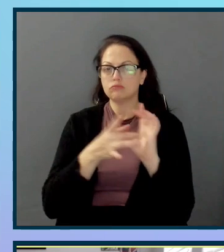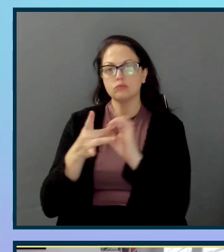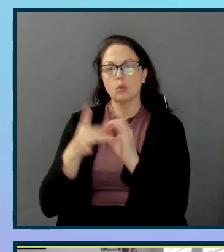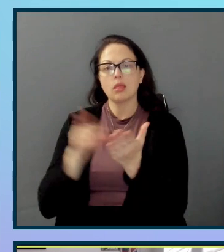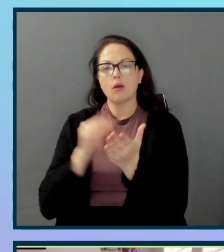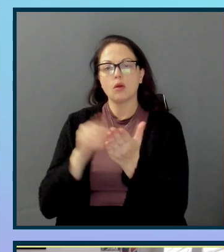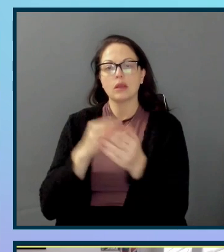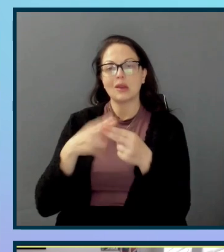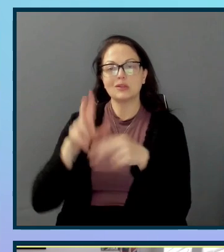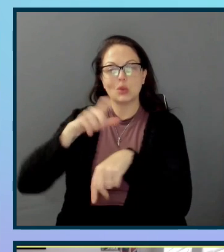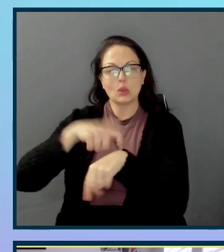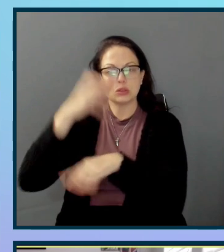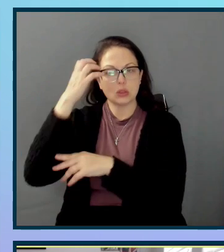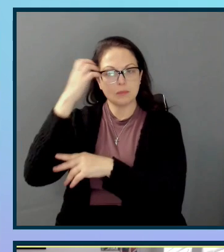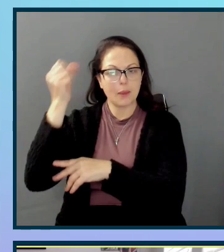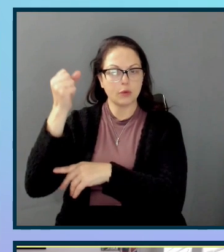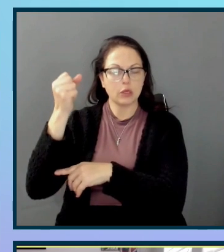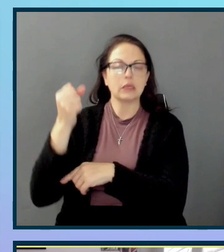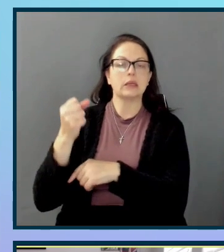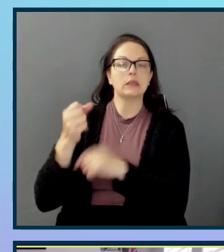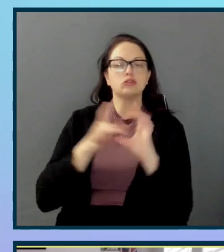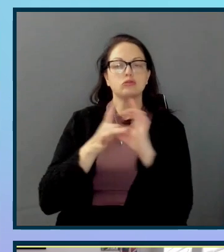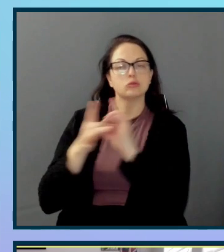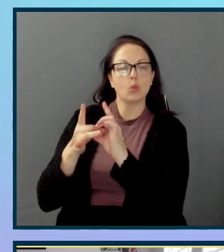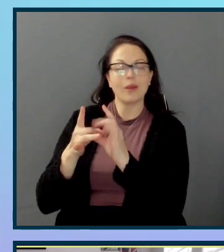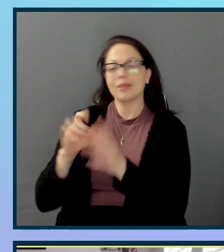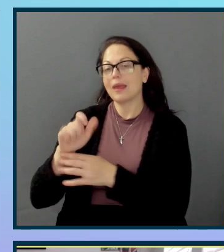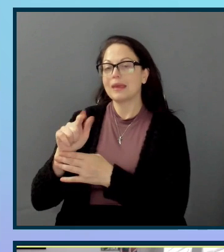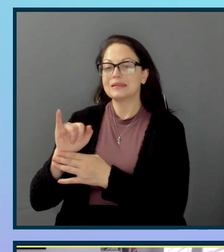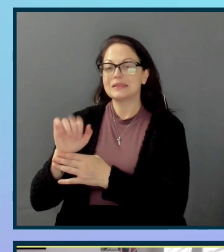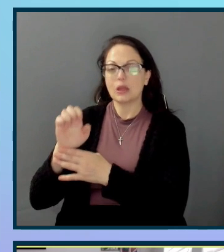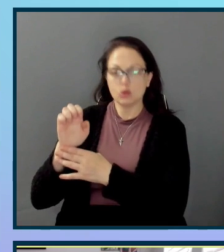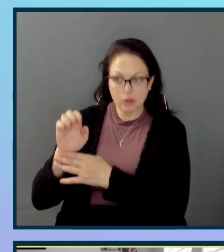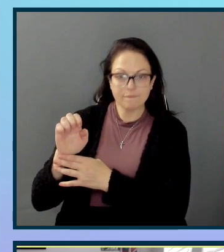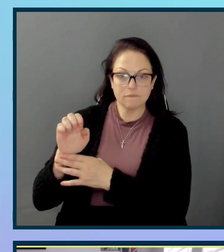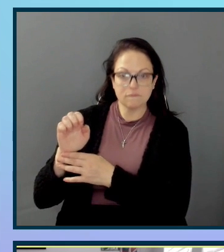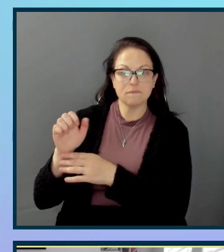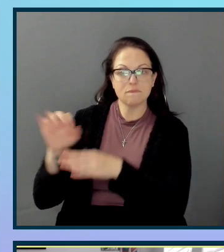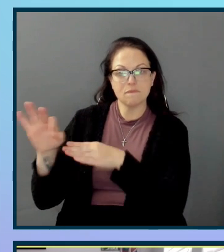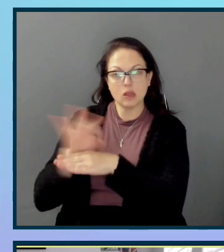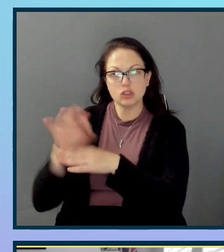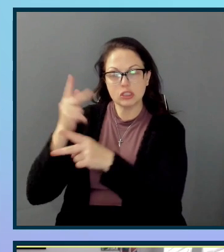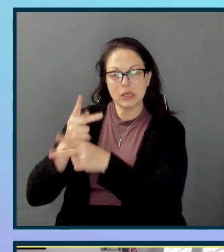Short-term memory has a lot to do with kind of executive functioning or taking care of yourself throughout the day,